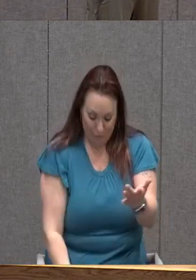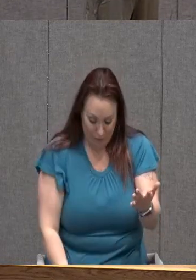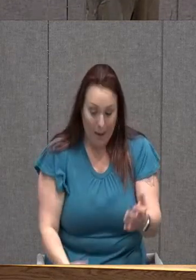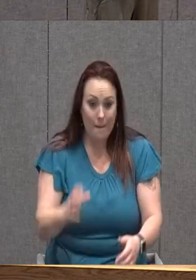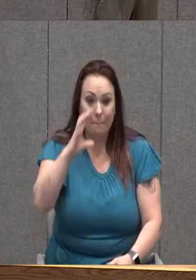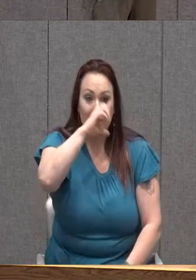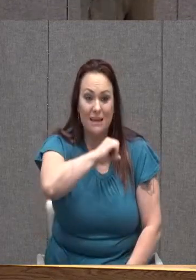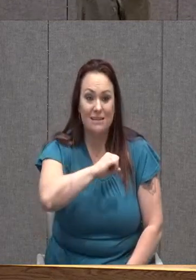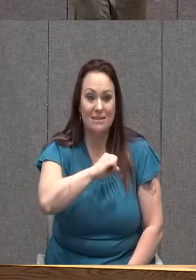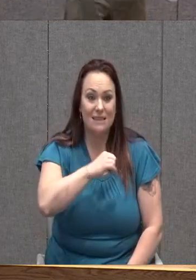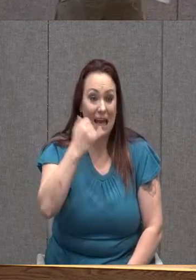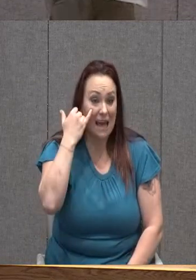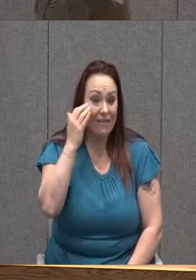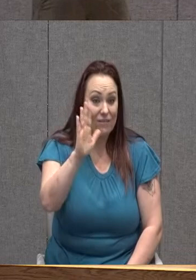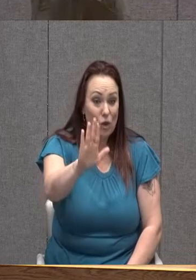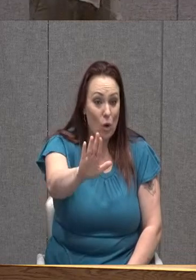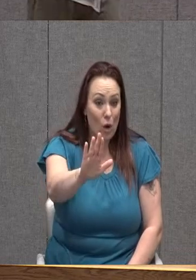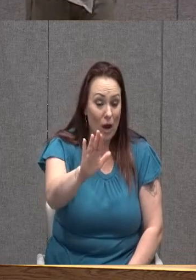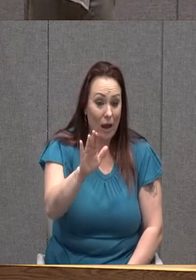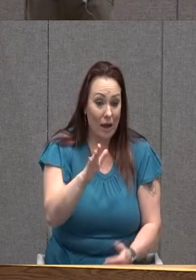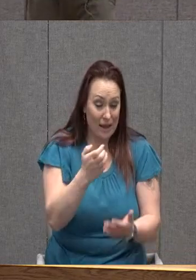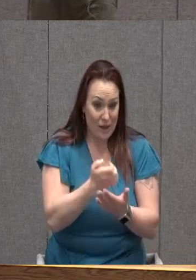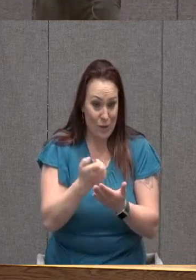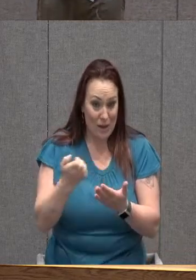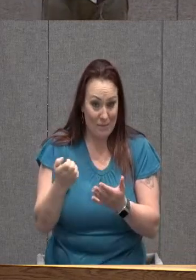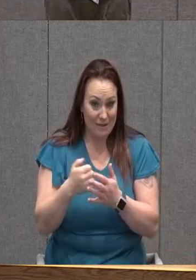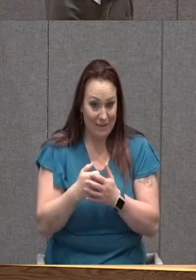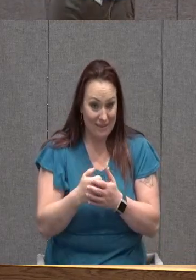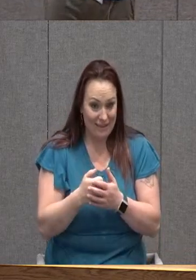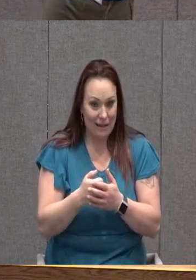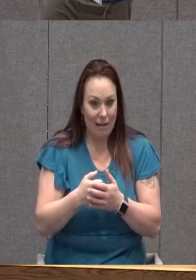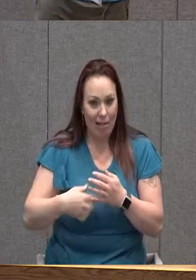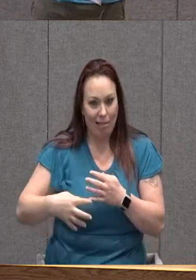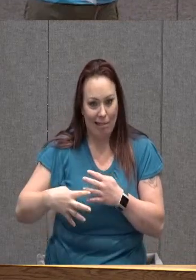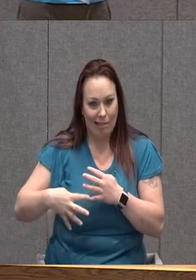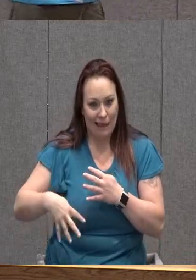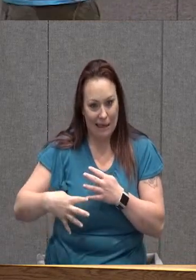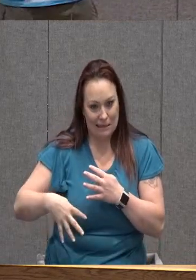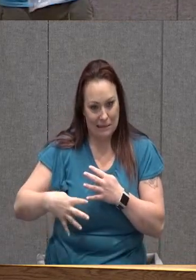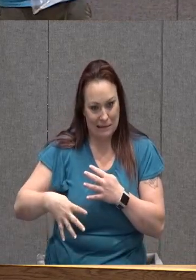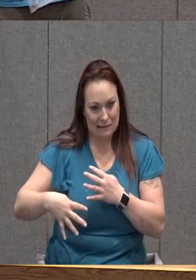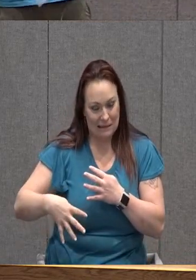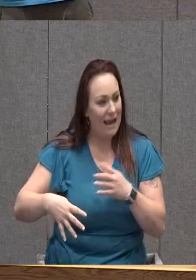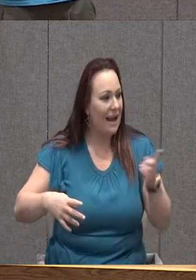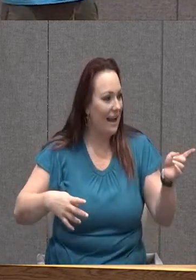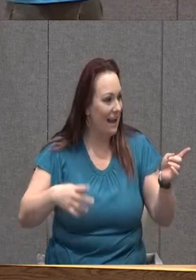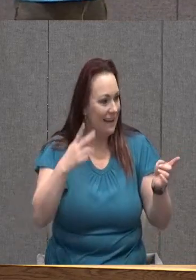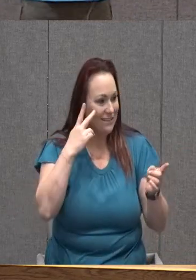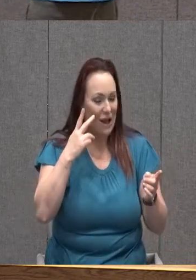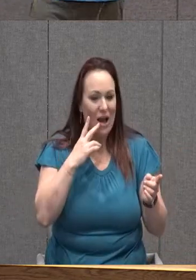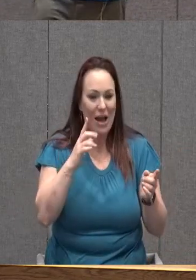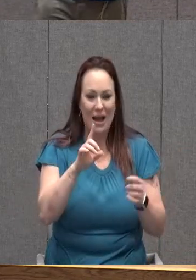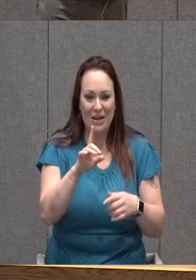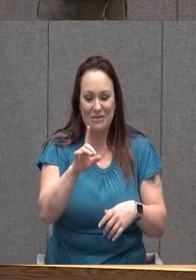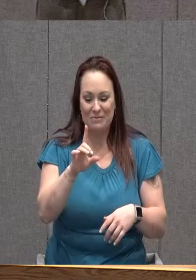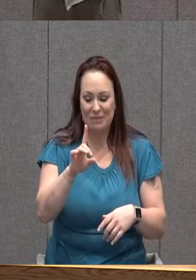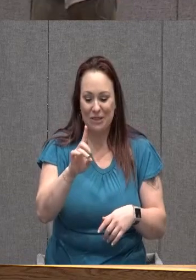If your equipment leaks, I saw Mr Dunham have to refill his zip lock bag,